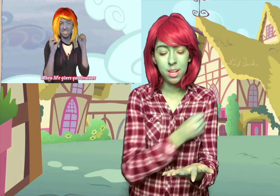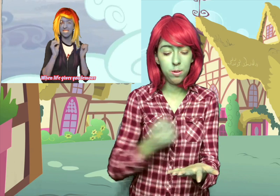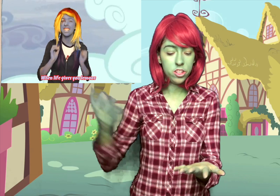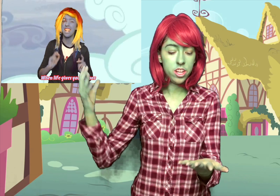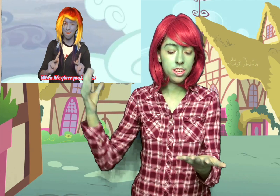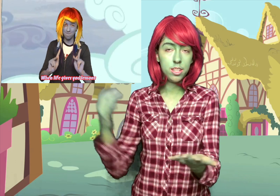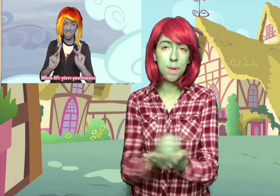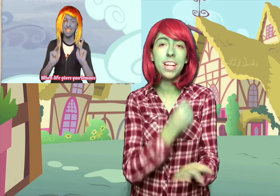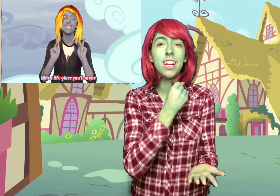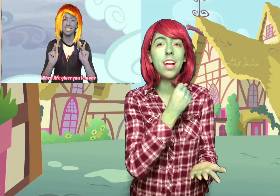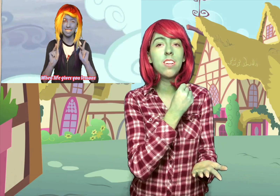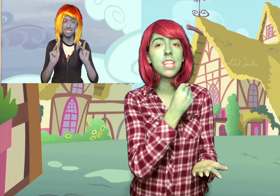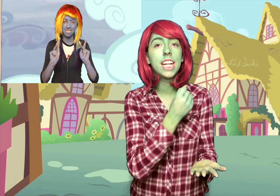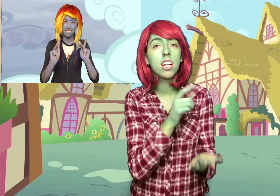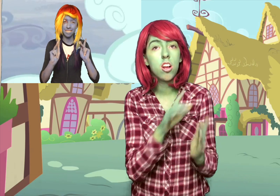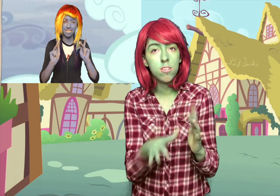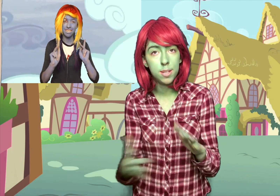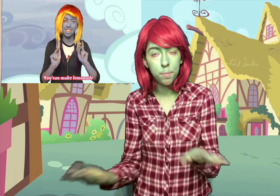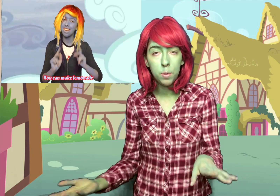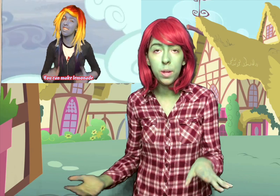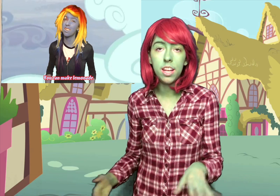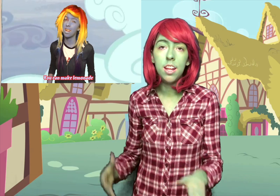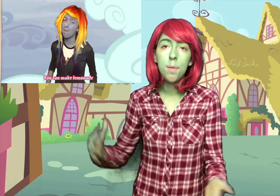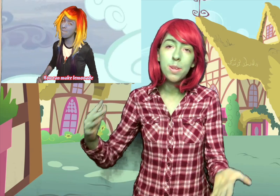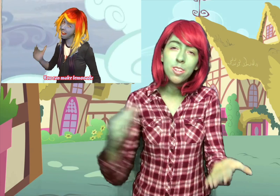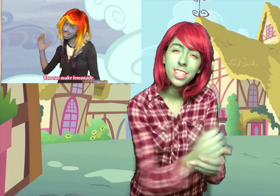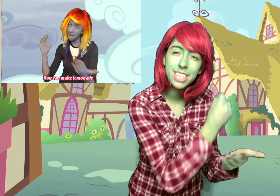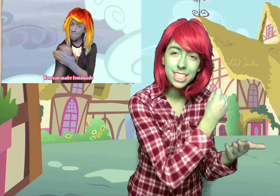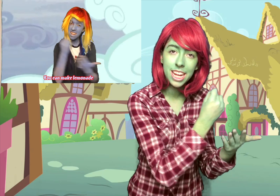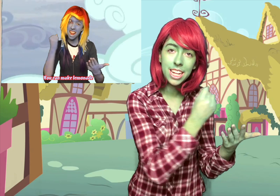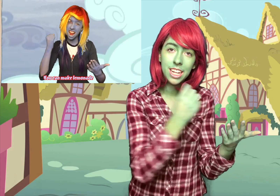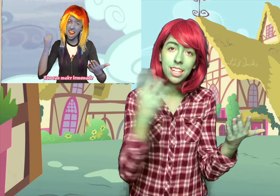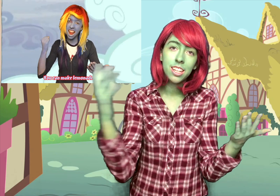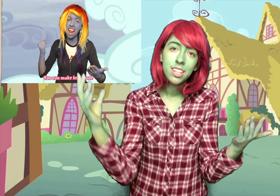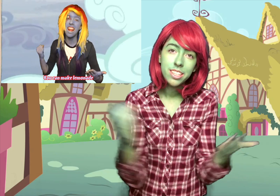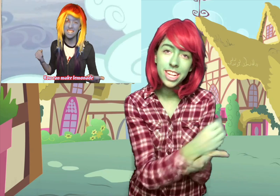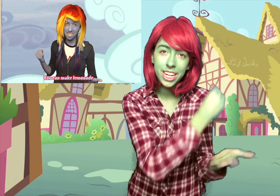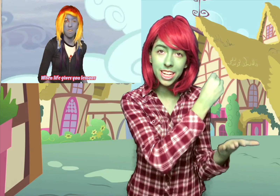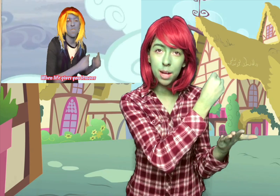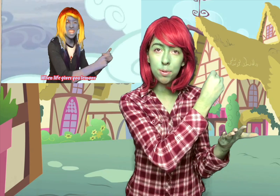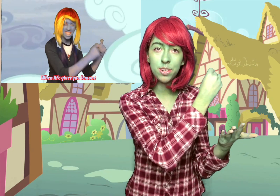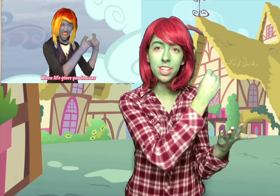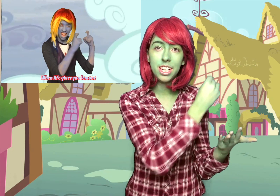which depending on how you stand it can also be win but usually it's like taking taking an opportunity